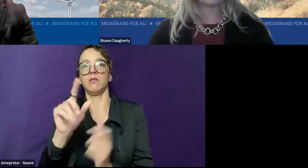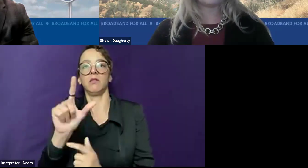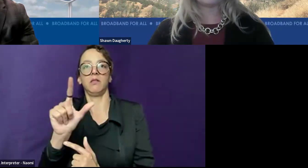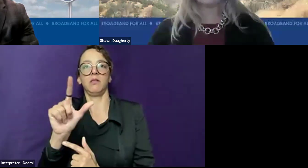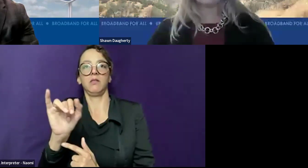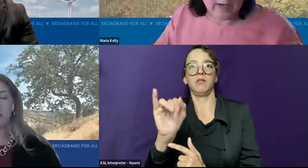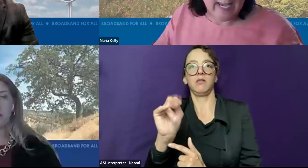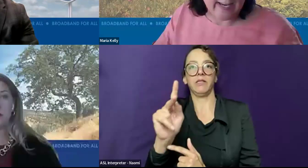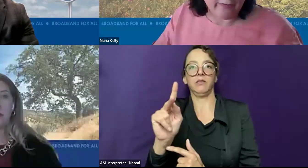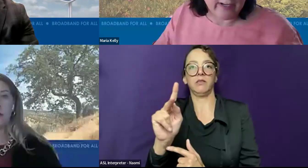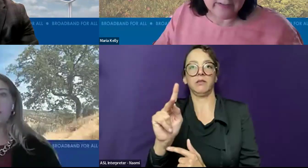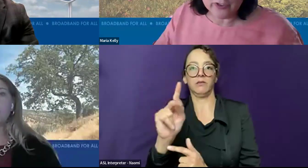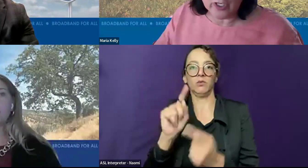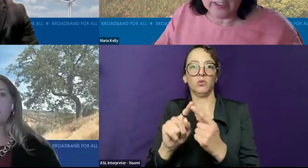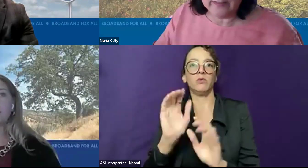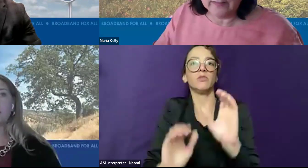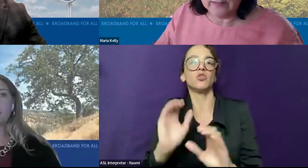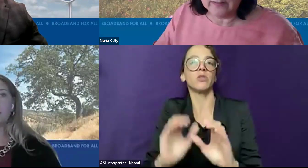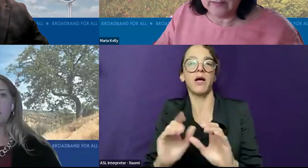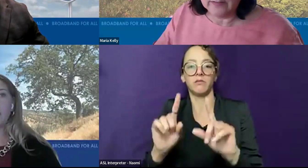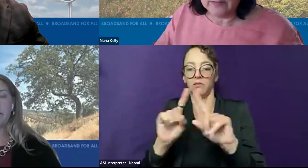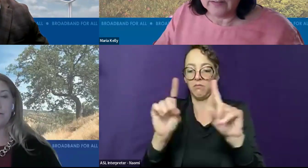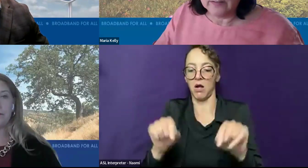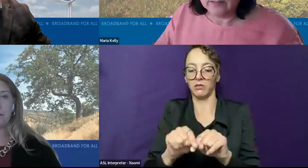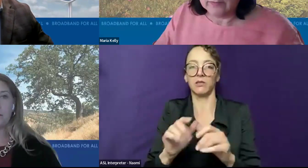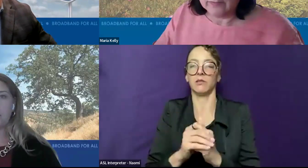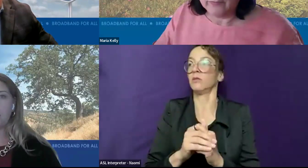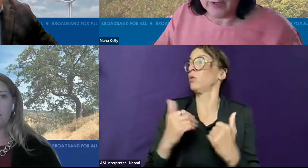We do have one hand raised Shawn. Great.